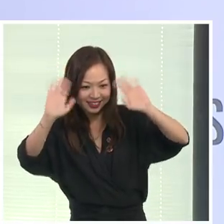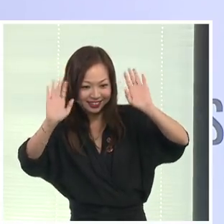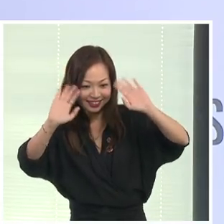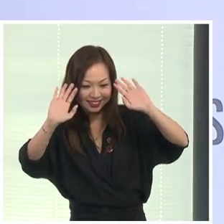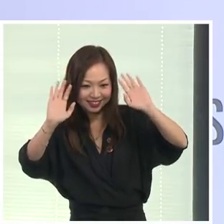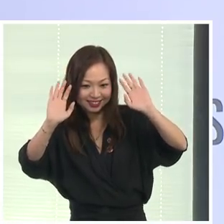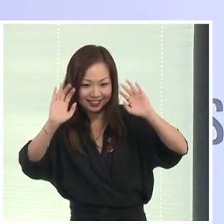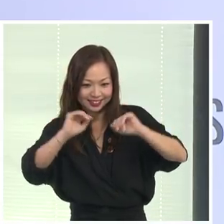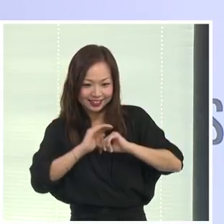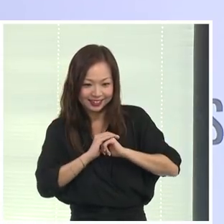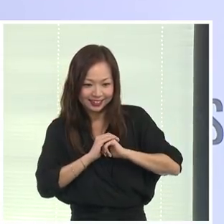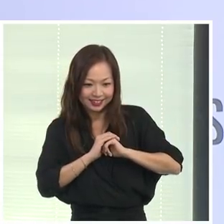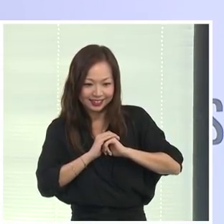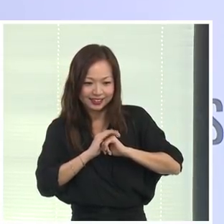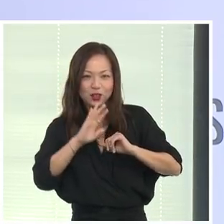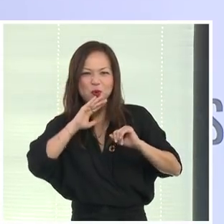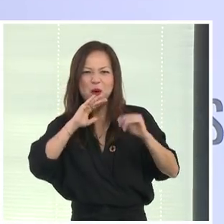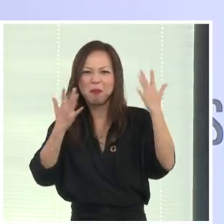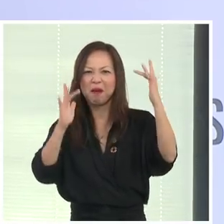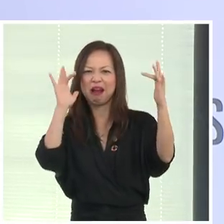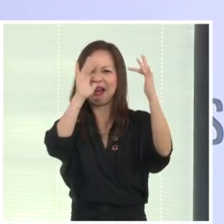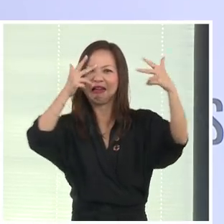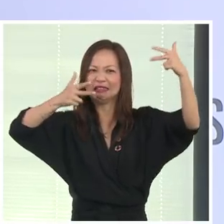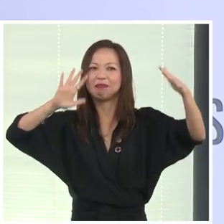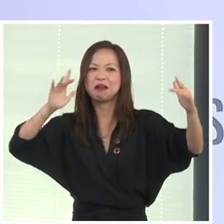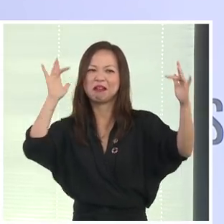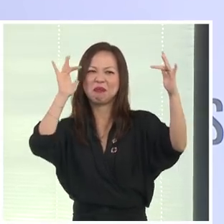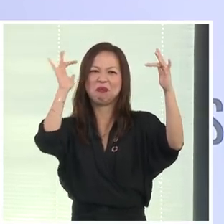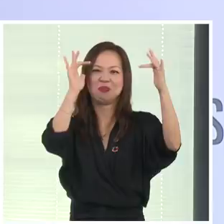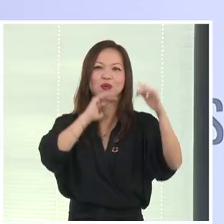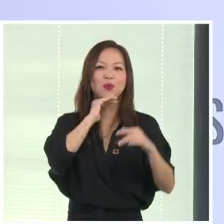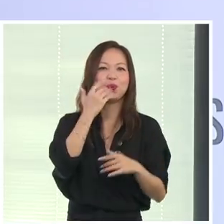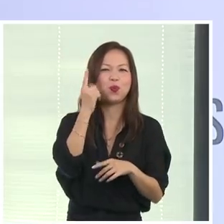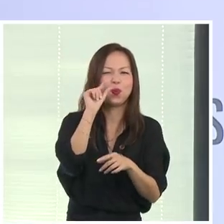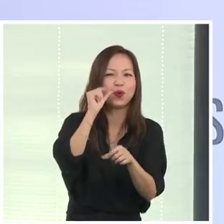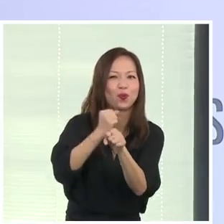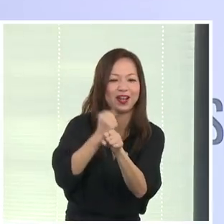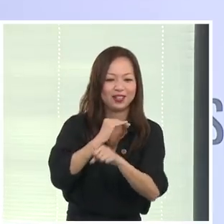Greetings to you all. Can you please show us your country sign and the sign for congratulations.